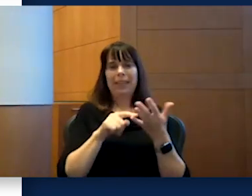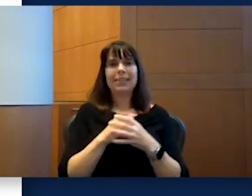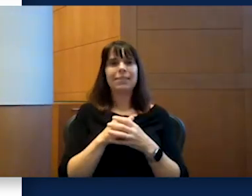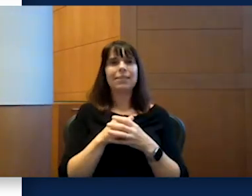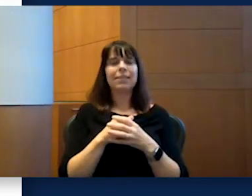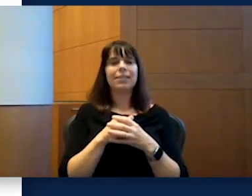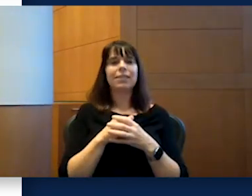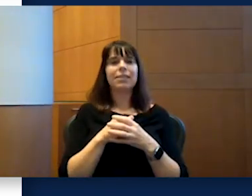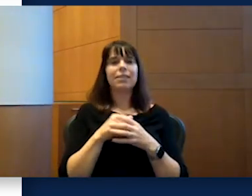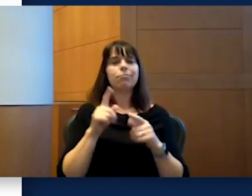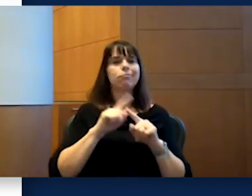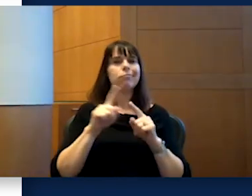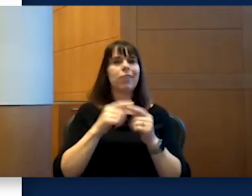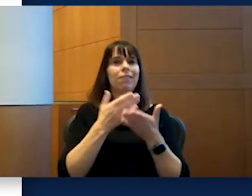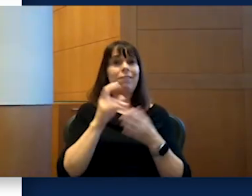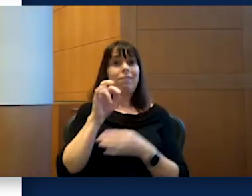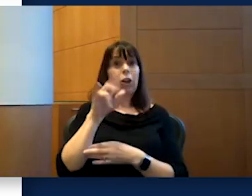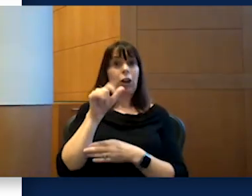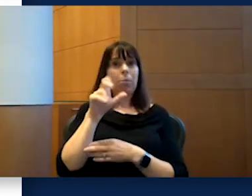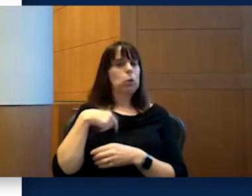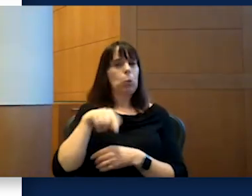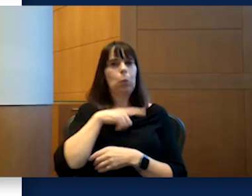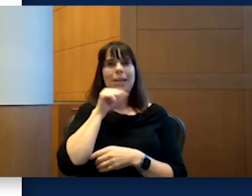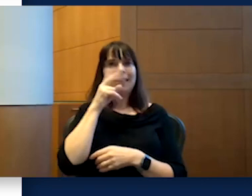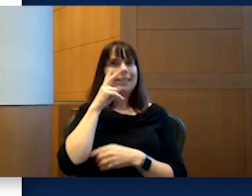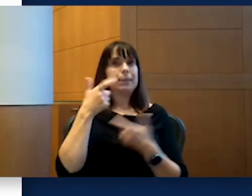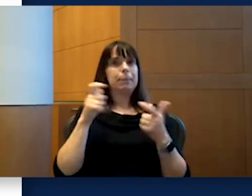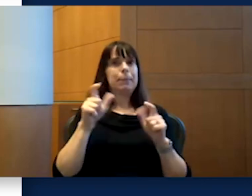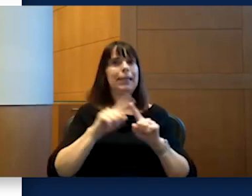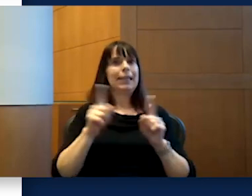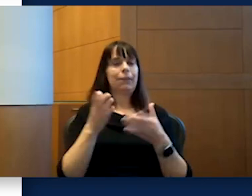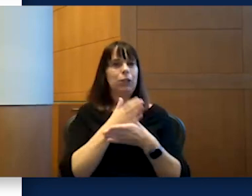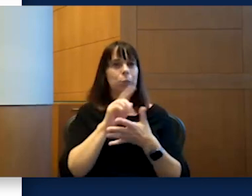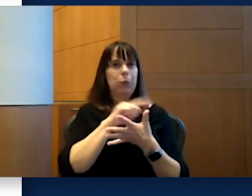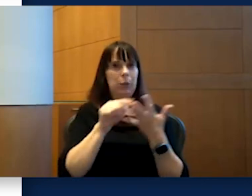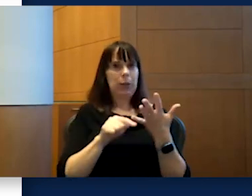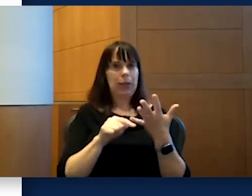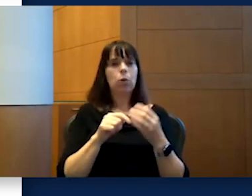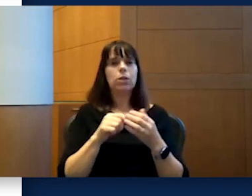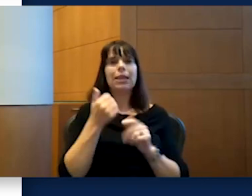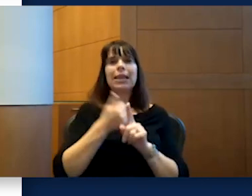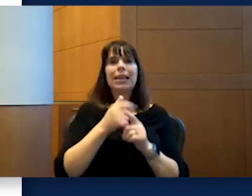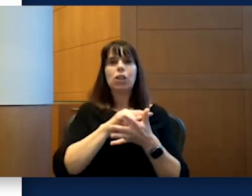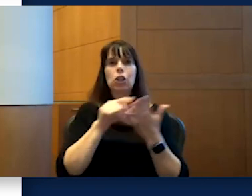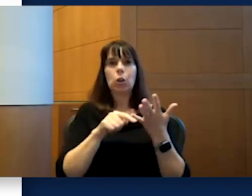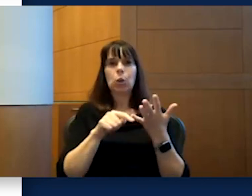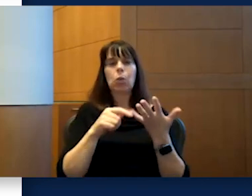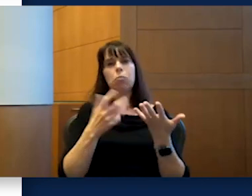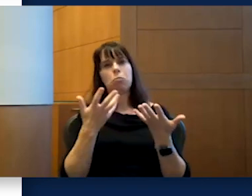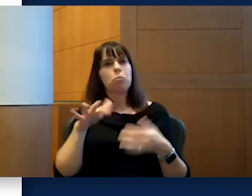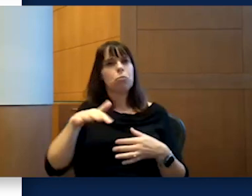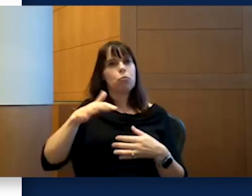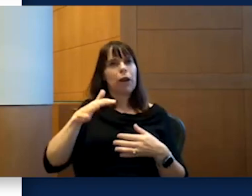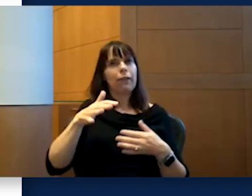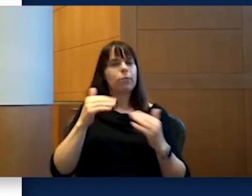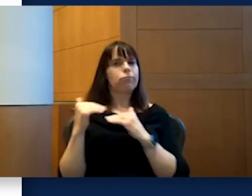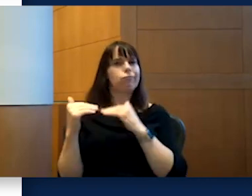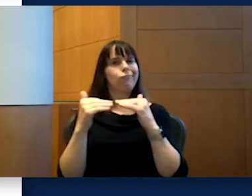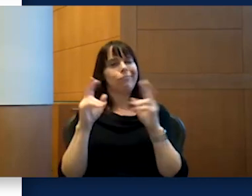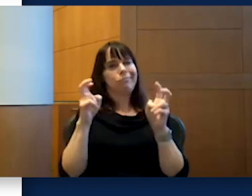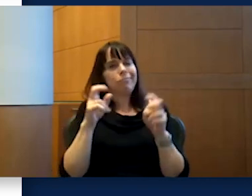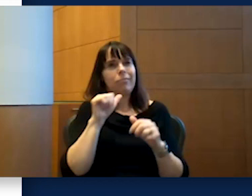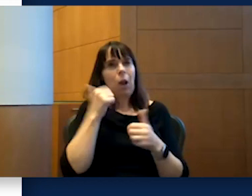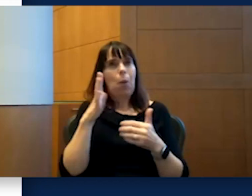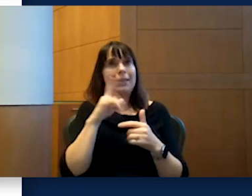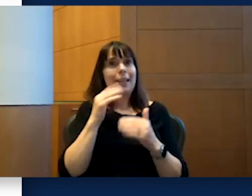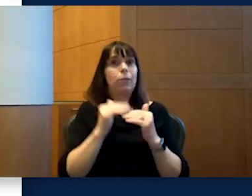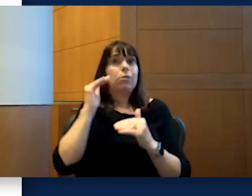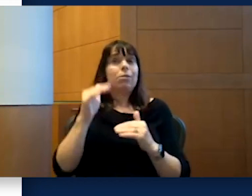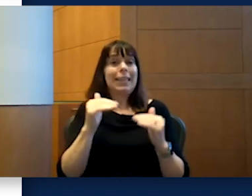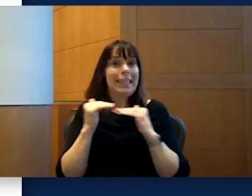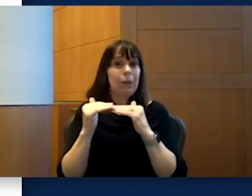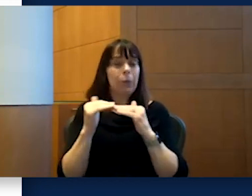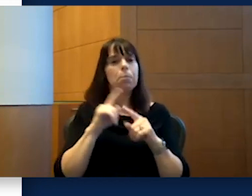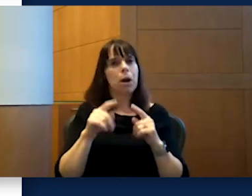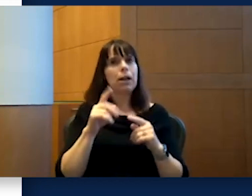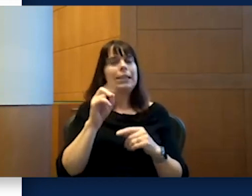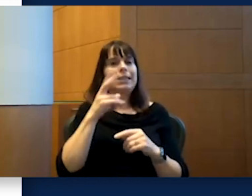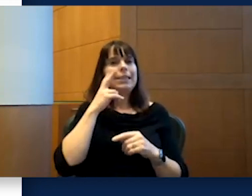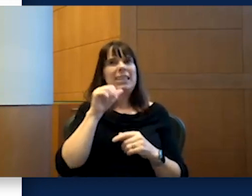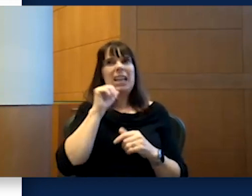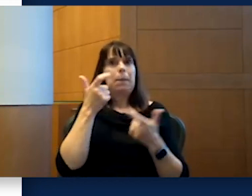I'm mindful of the time so I'm going to move through this one without diving into the weeds on it. These are variables that did not detect significant differences. We at least didn't see them with respect to some of these demographic factors and some of these injury characteristics. And then other data we obtained from the chart.